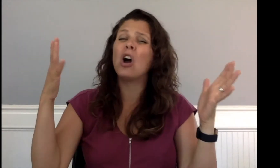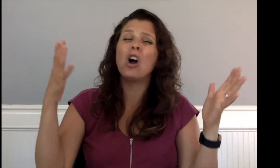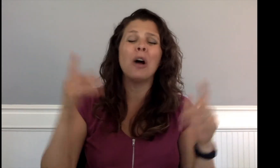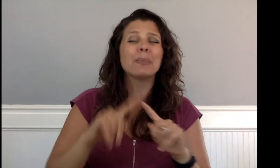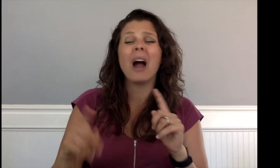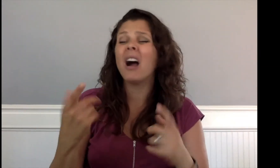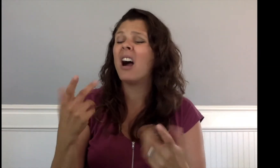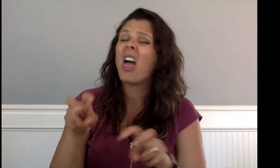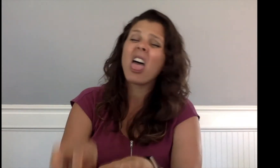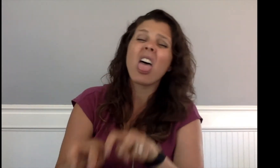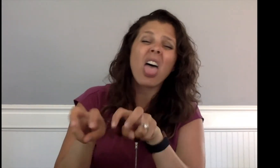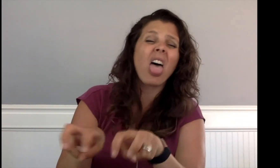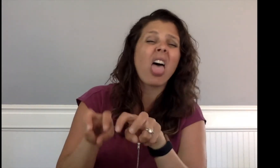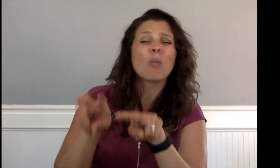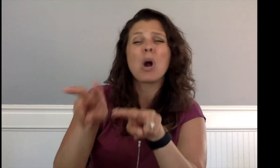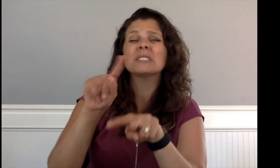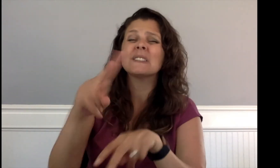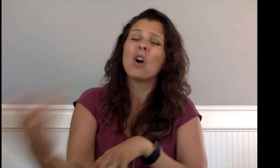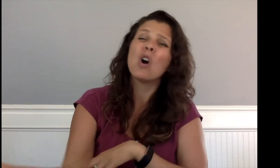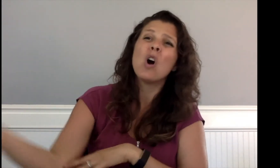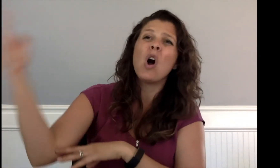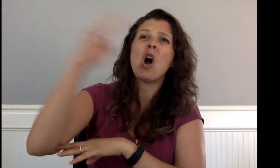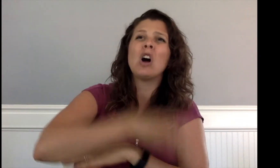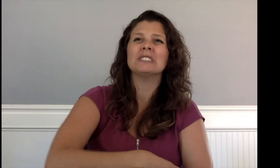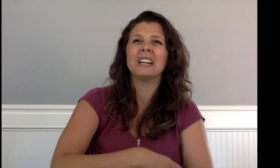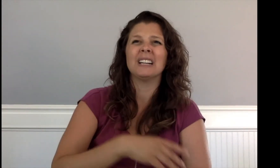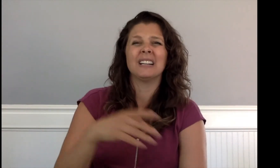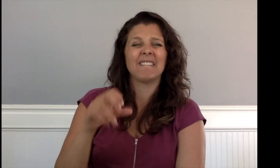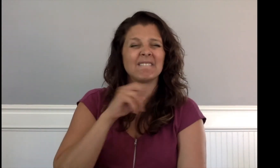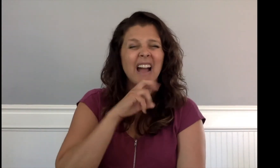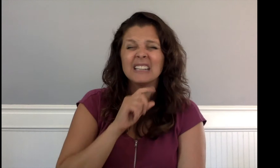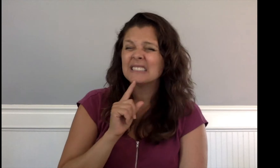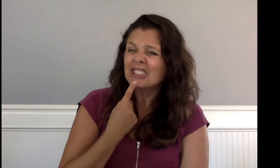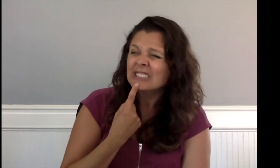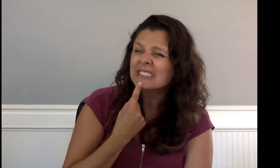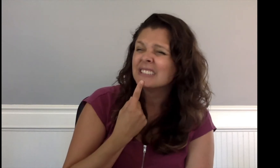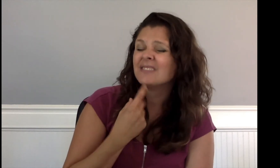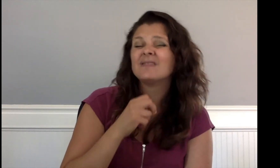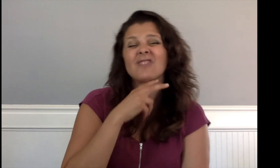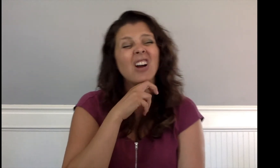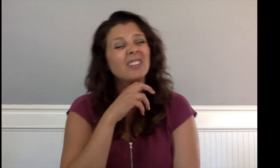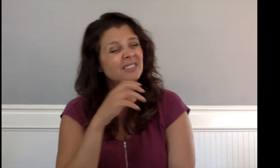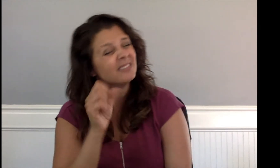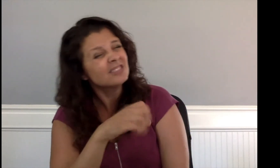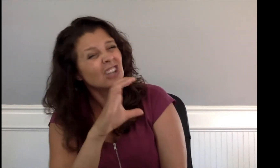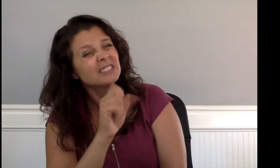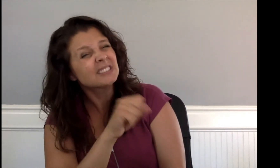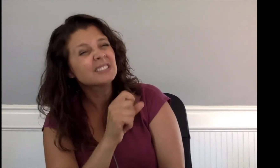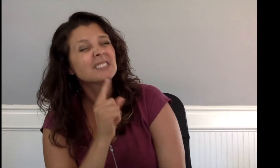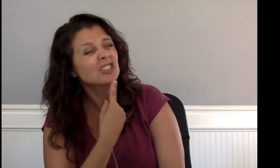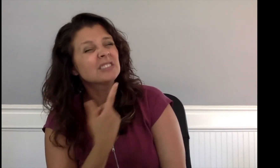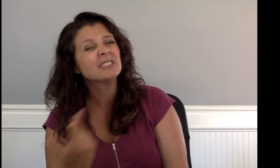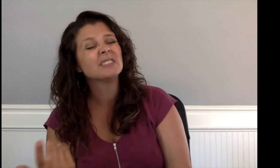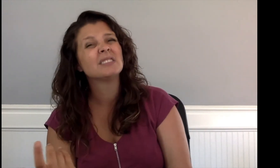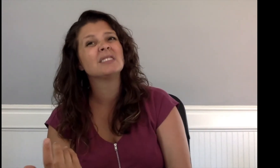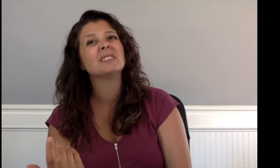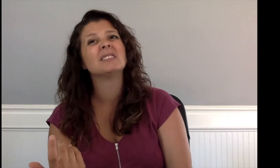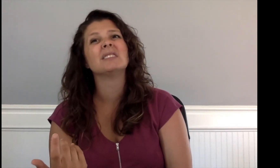except when they have a doctor's appointment." "NO WAY," Frog spelled. "WAY," Charlie replied.